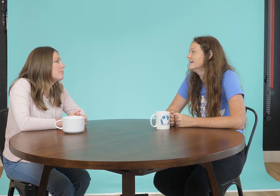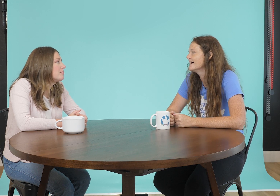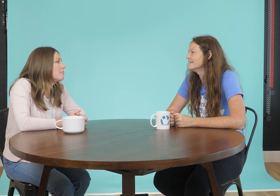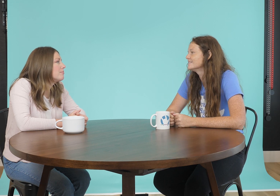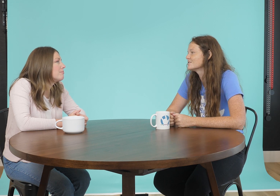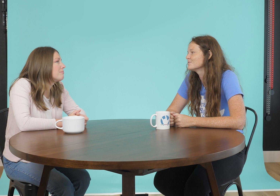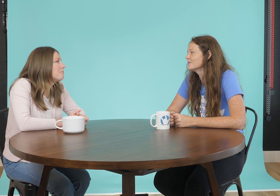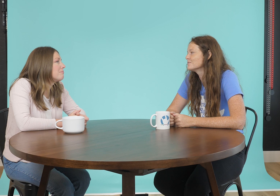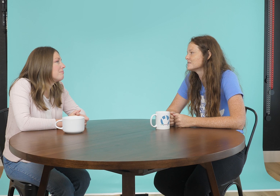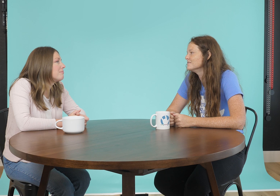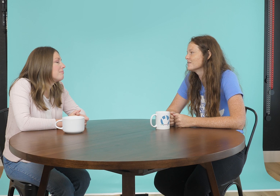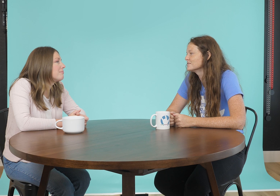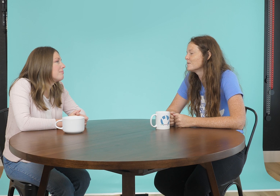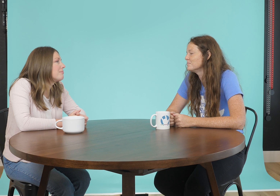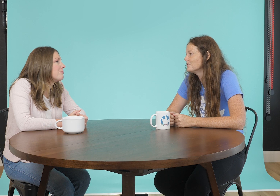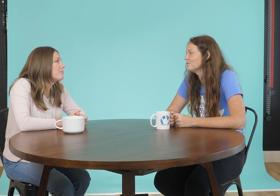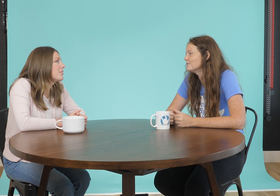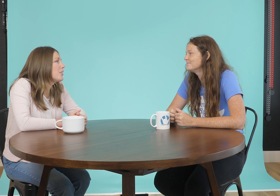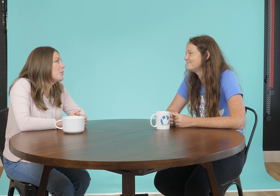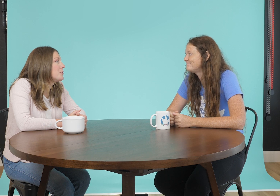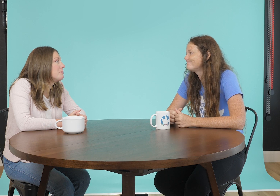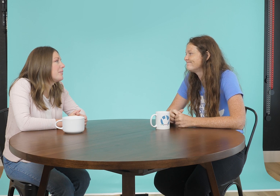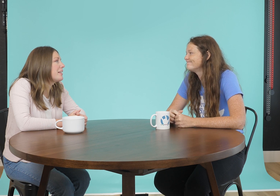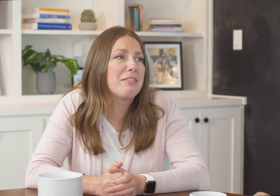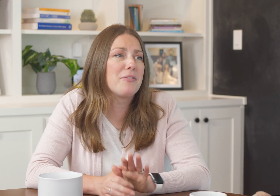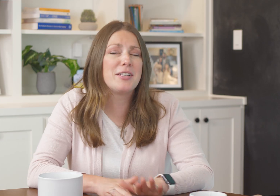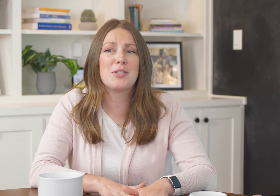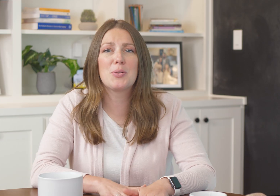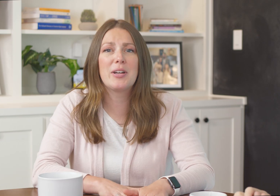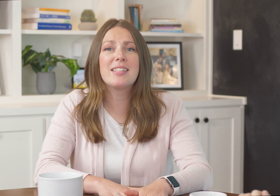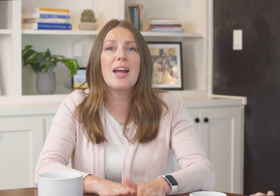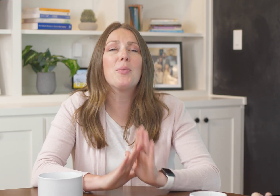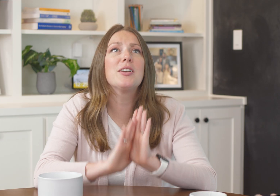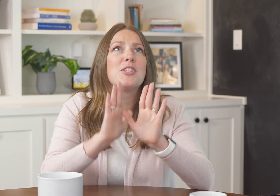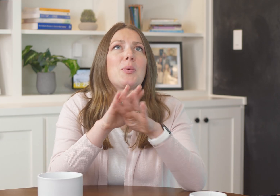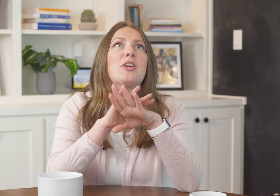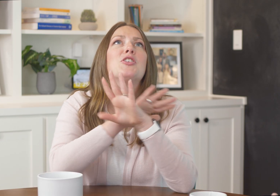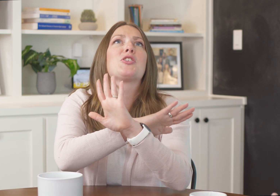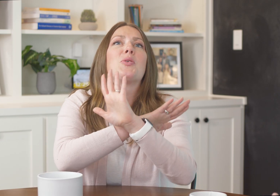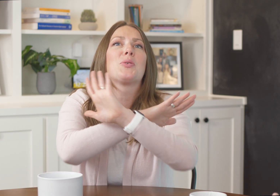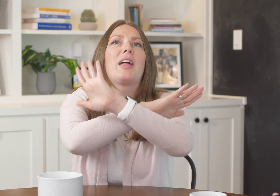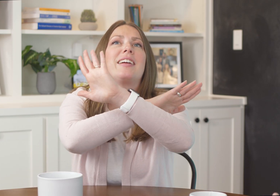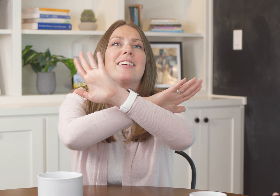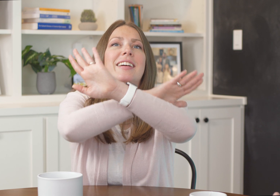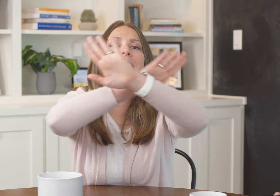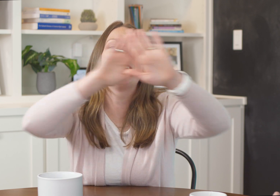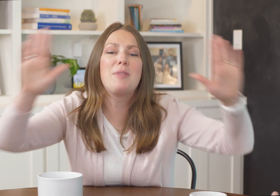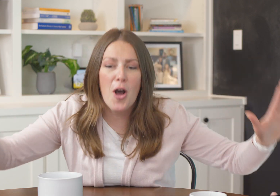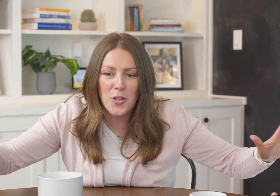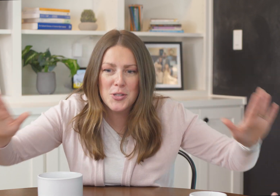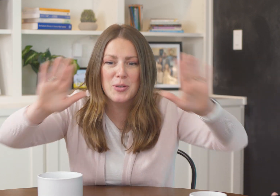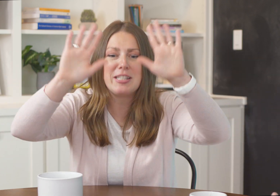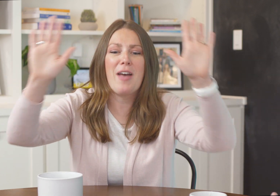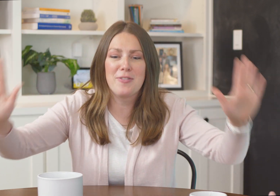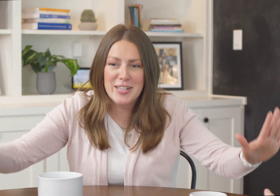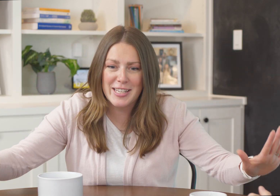And just to really receive her has been beautiful. So I love these stories. I wish that we could just go through like, give me all the stories and everything.